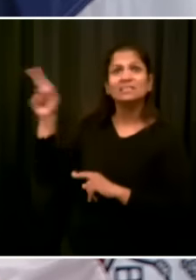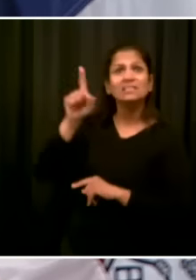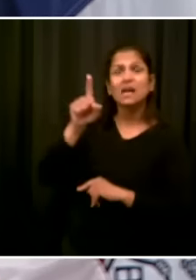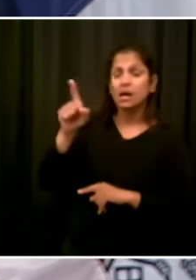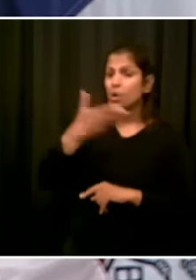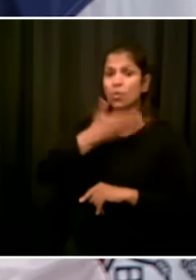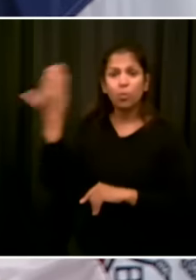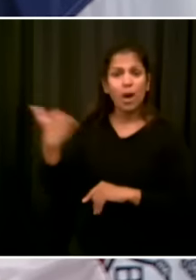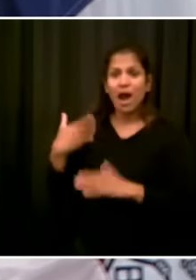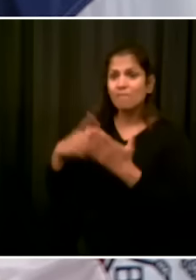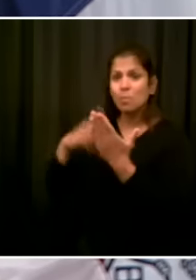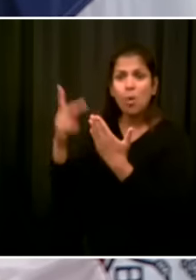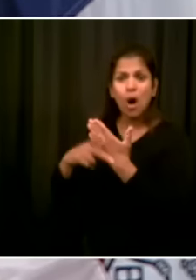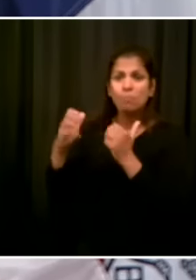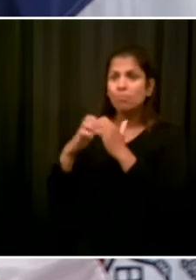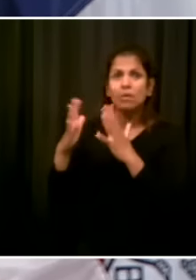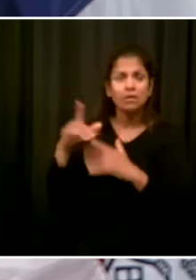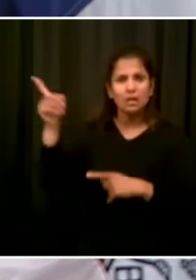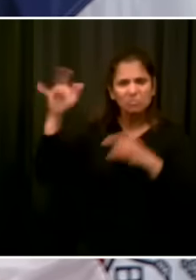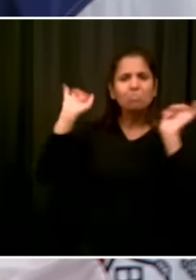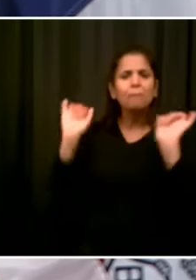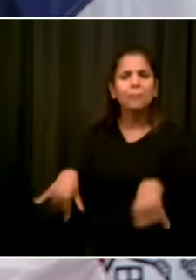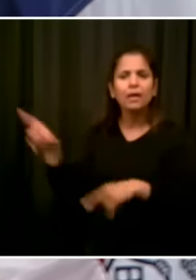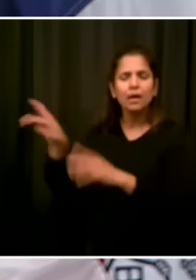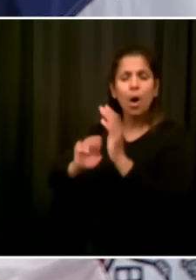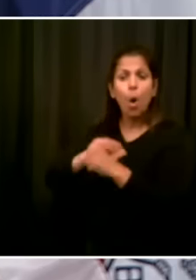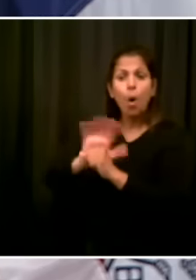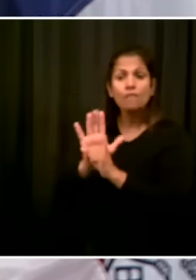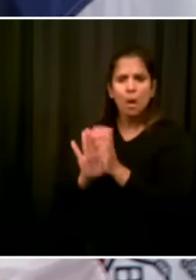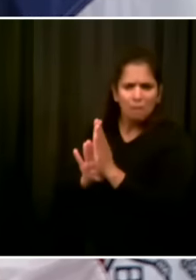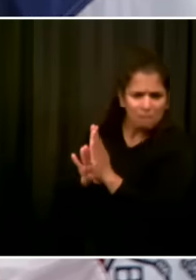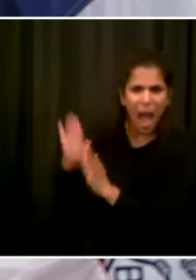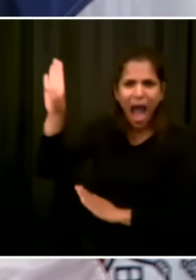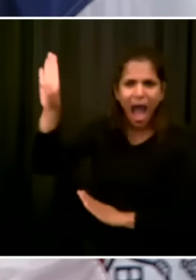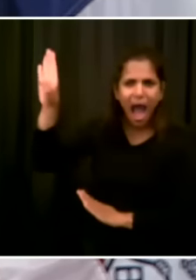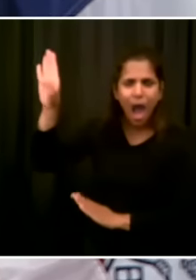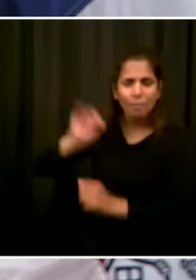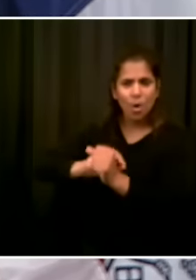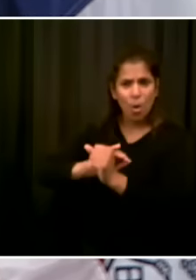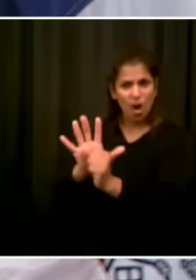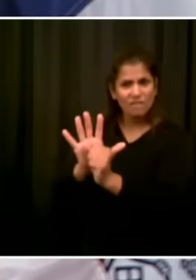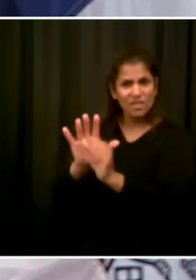IF YOU WANT TO HELP, GET COUNTED AND HELP OTHERS GET